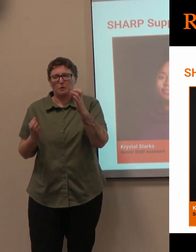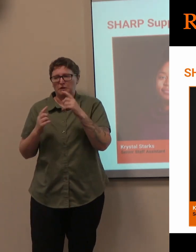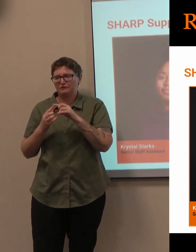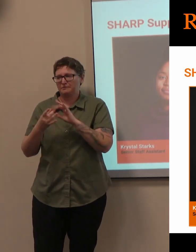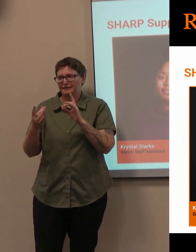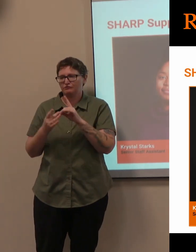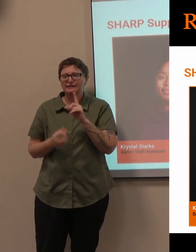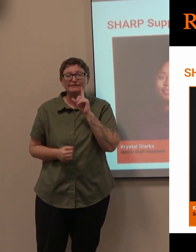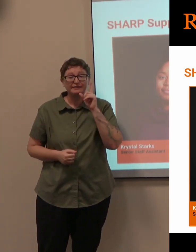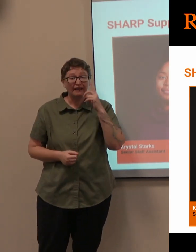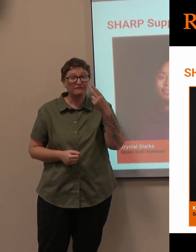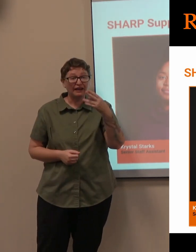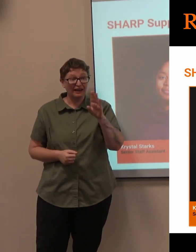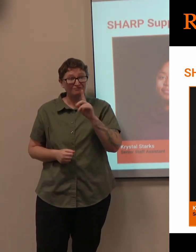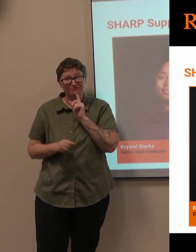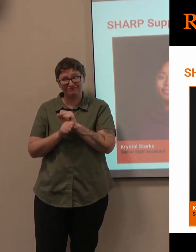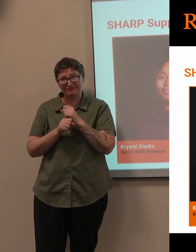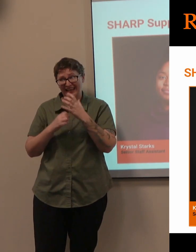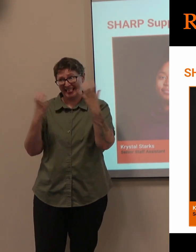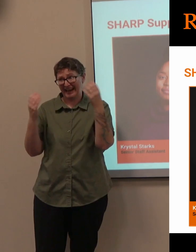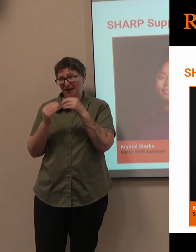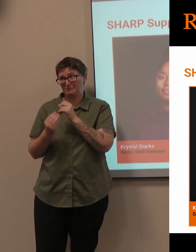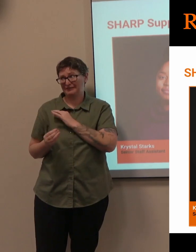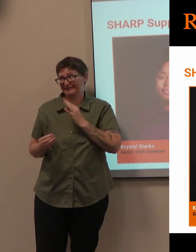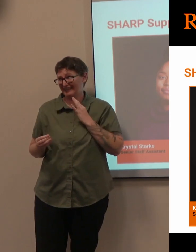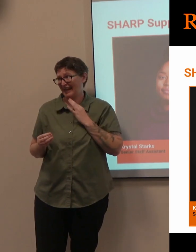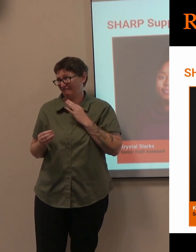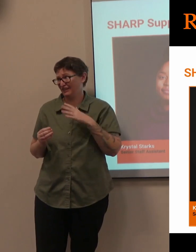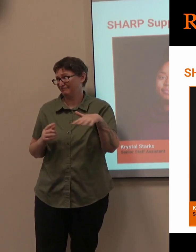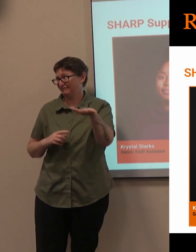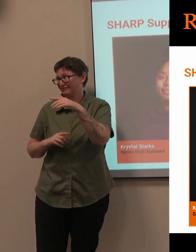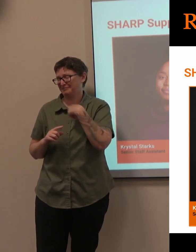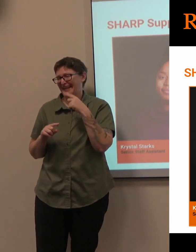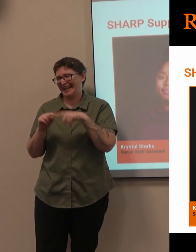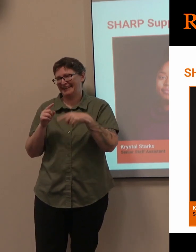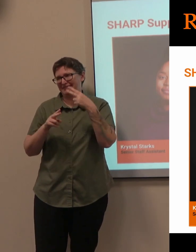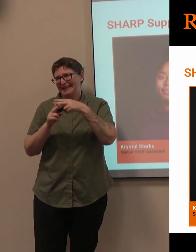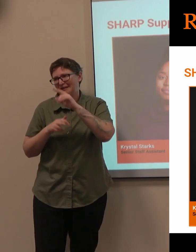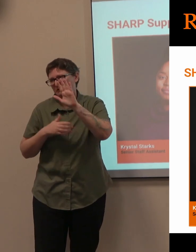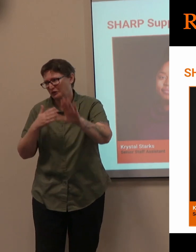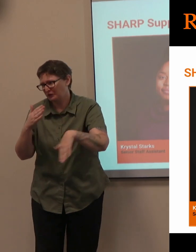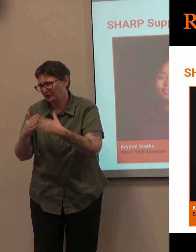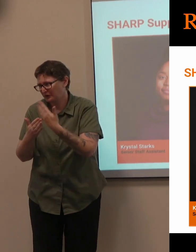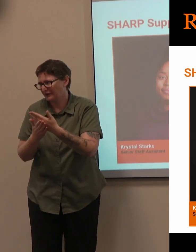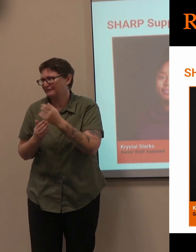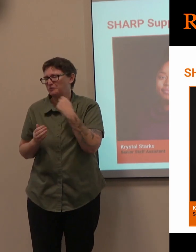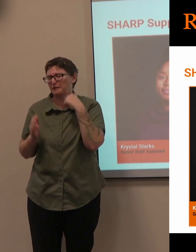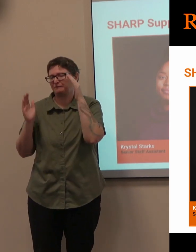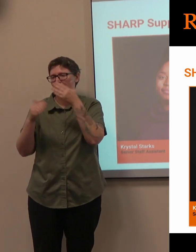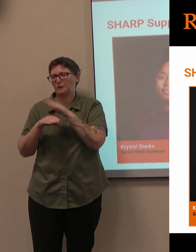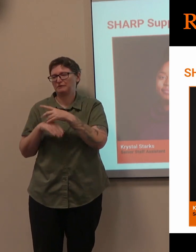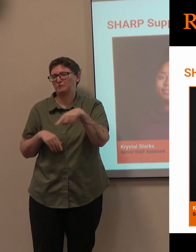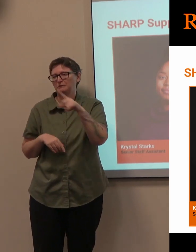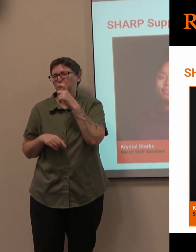I also wanted to mention that the DEATH Hub has a lot more staff, but I can't mention all of them. So I'm just going to focus